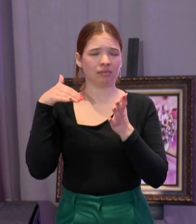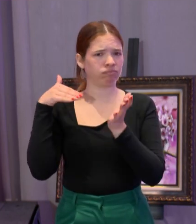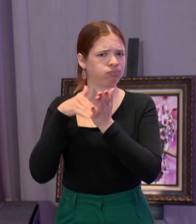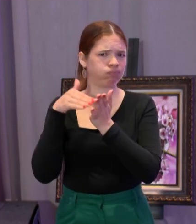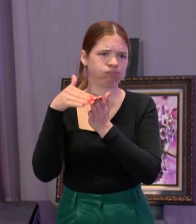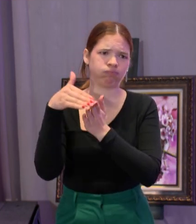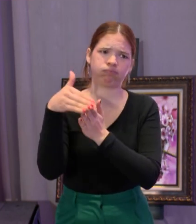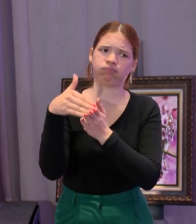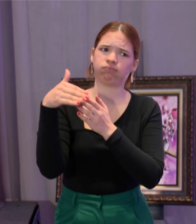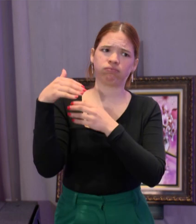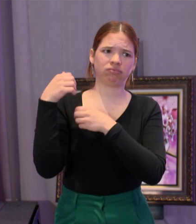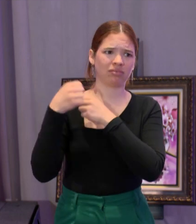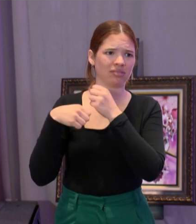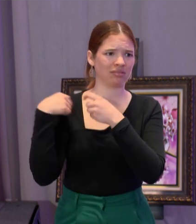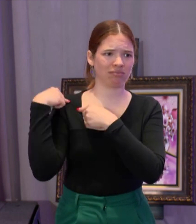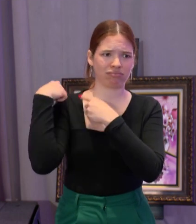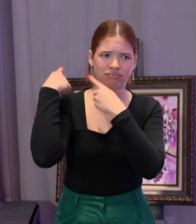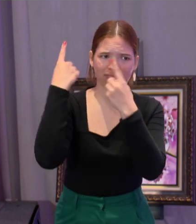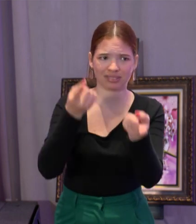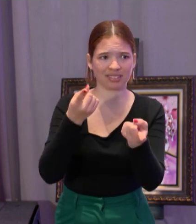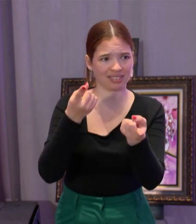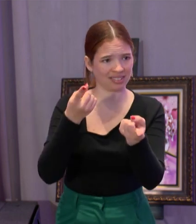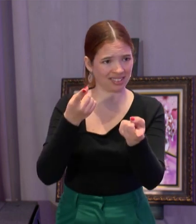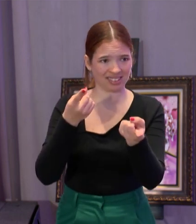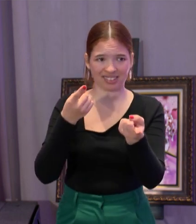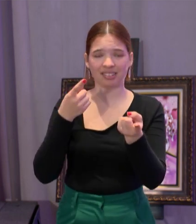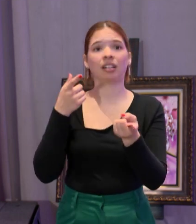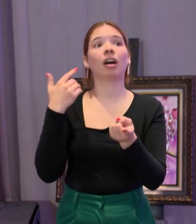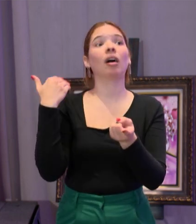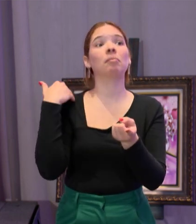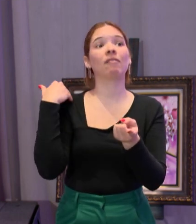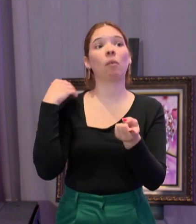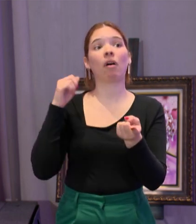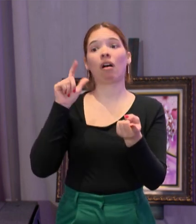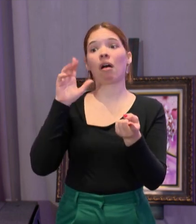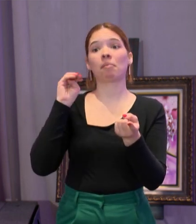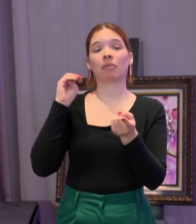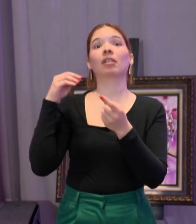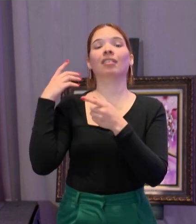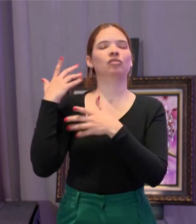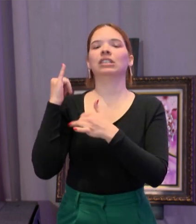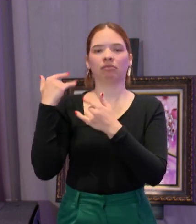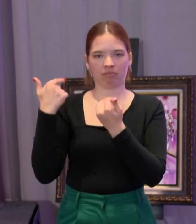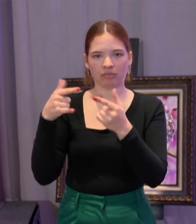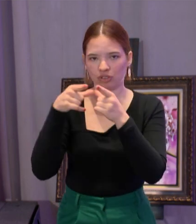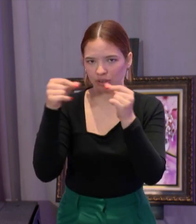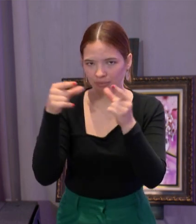EXALTED POSITION FROM THE PALM TREE. IN JAPANESE TRADITION SINCE, A